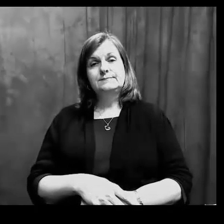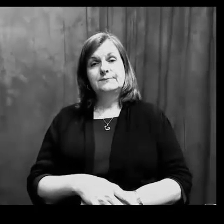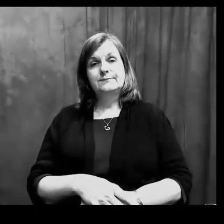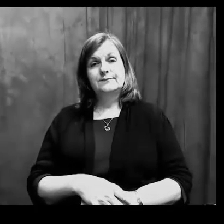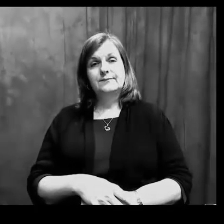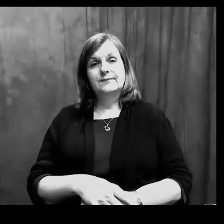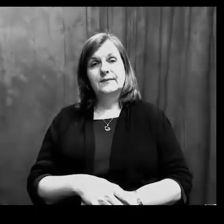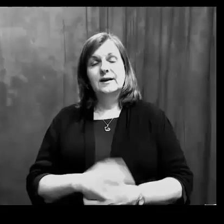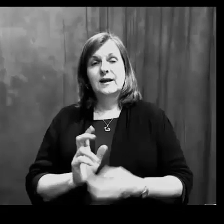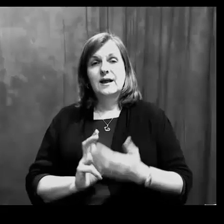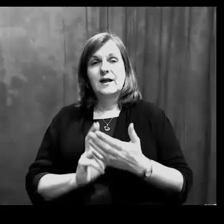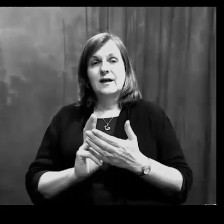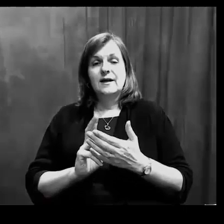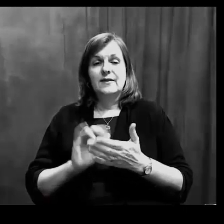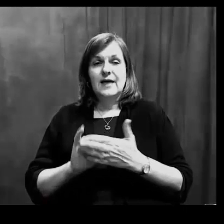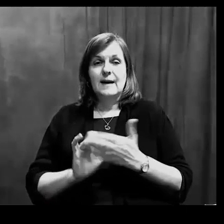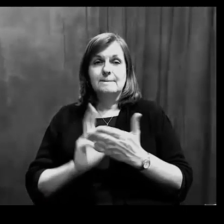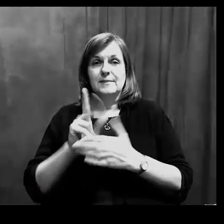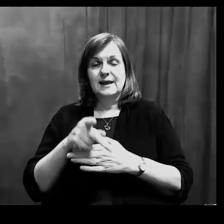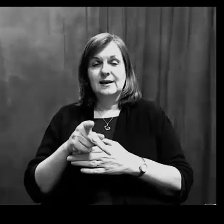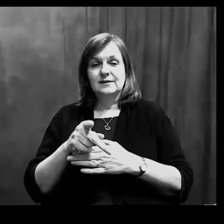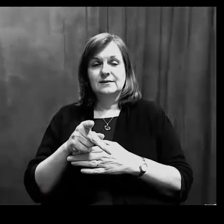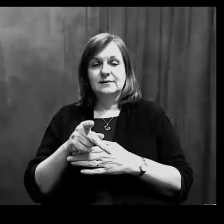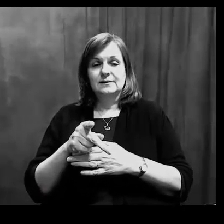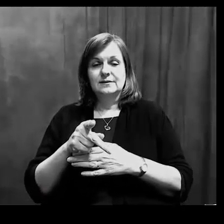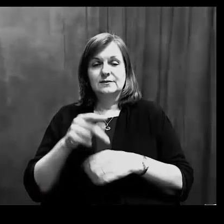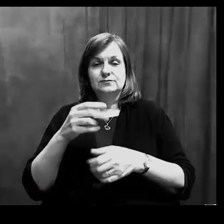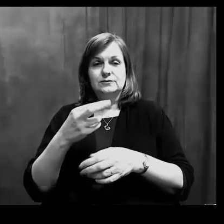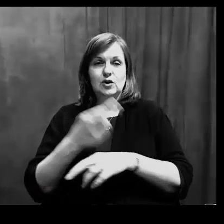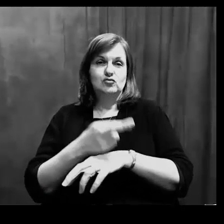So in a plant this is something we call photo period.